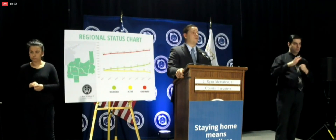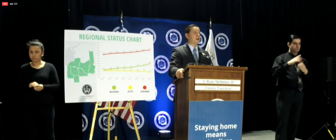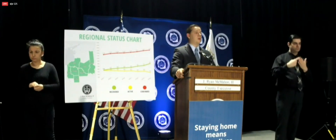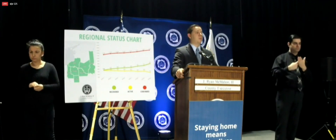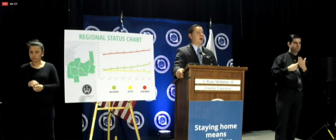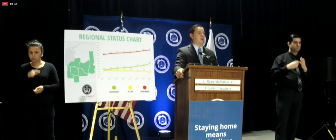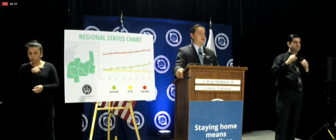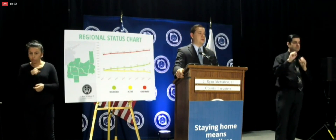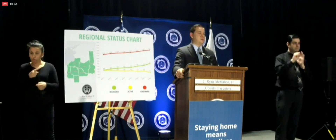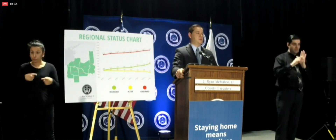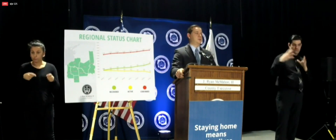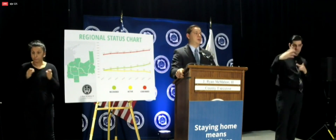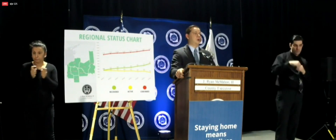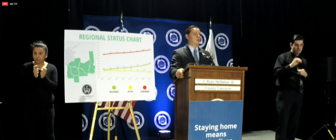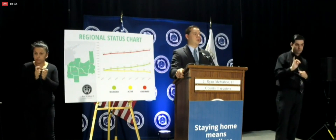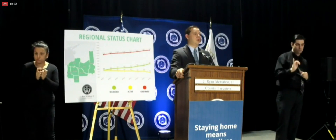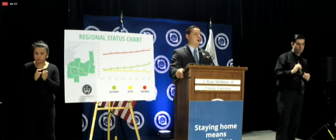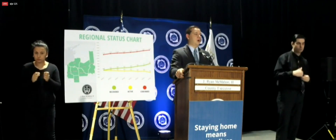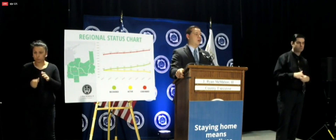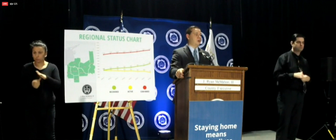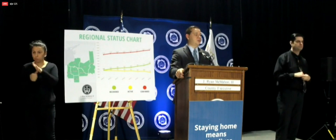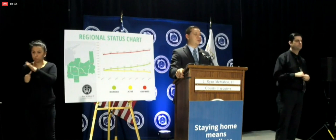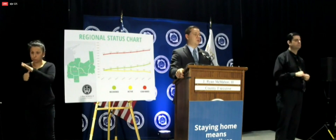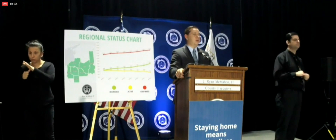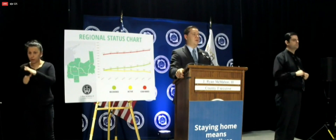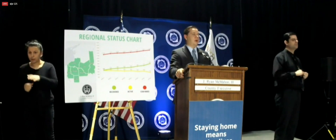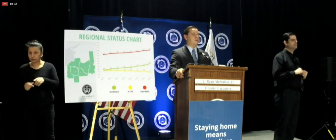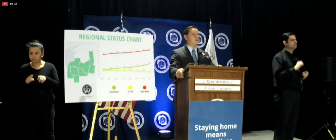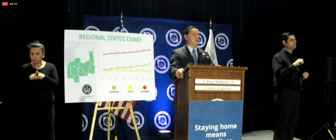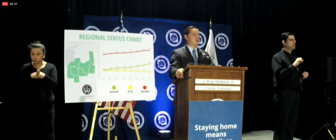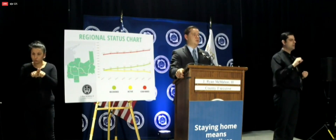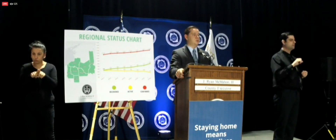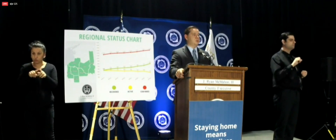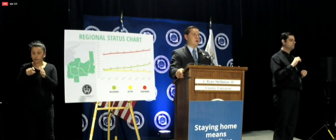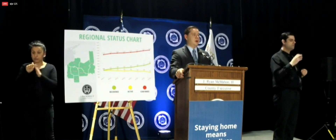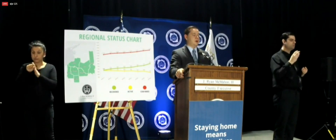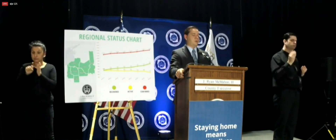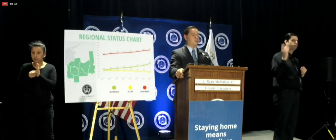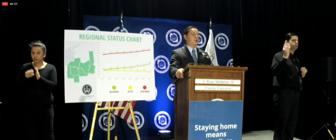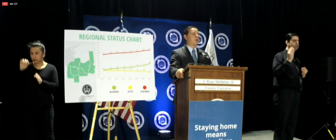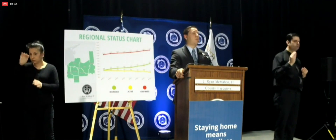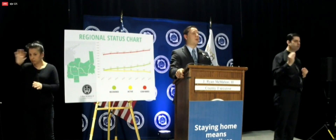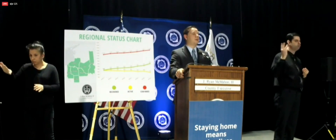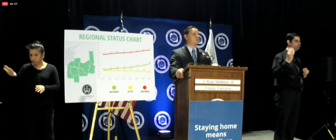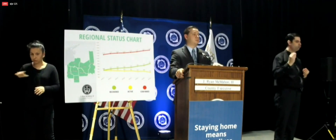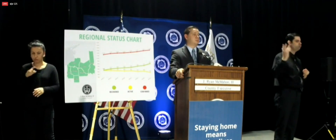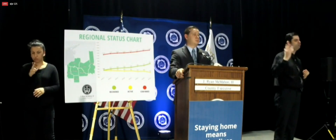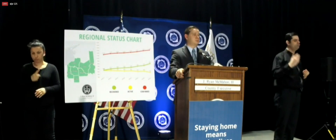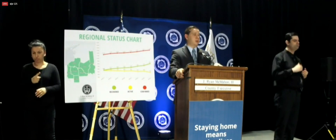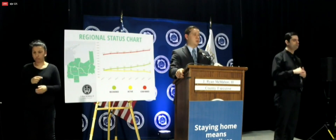LEADERS? YEAH, I HAVE BEEN KEEPING THE STATE BRIEFED ON OUR PROGRESS.